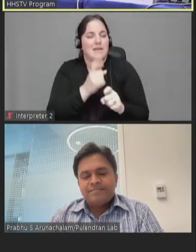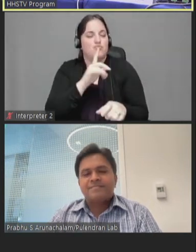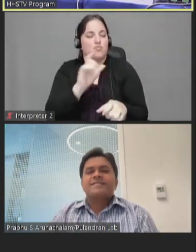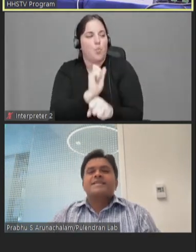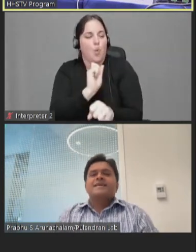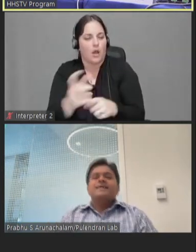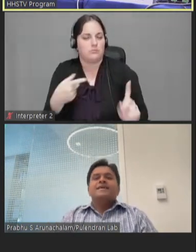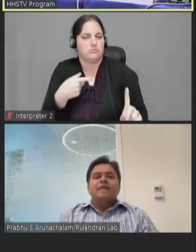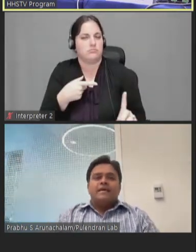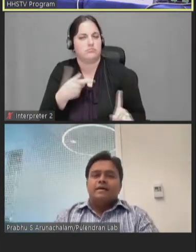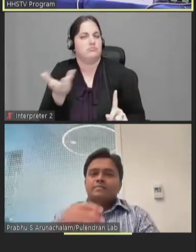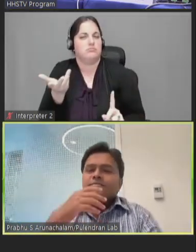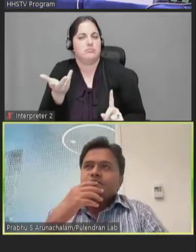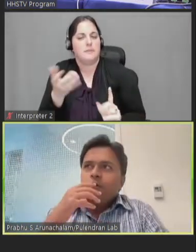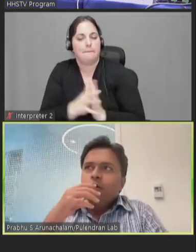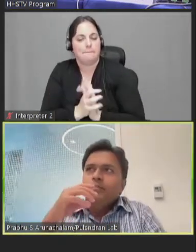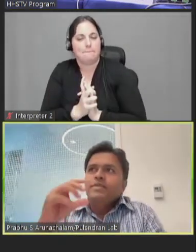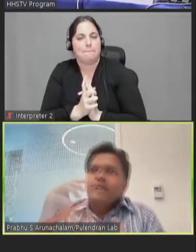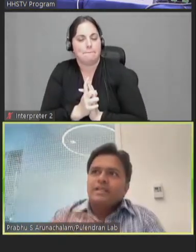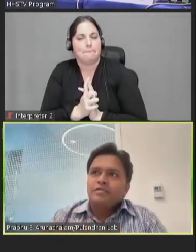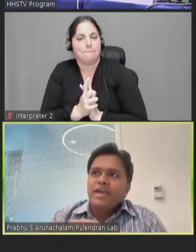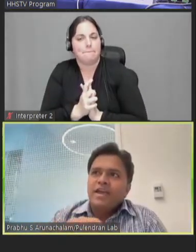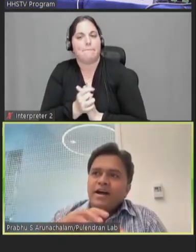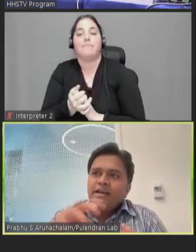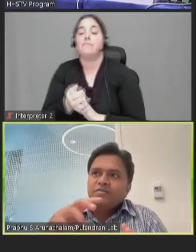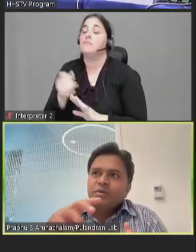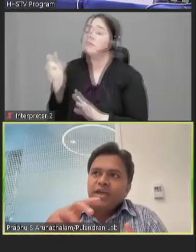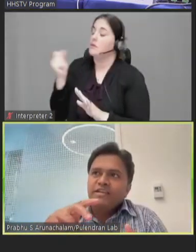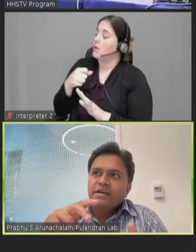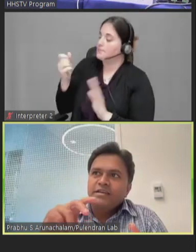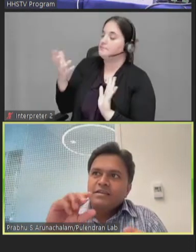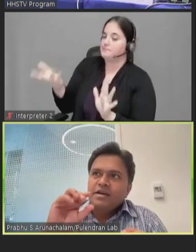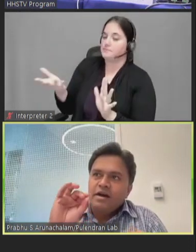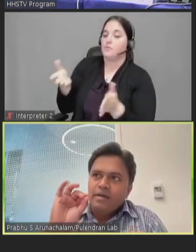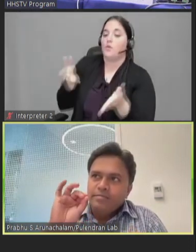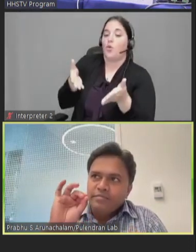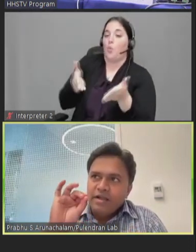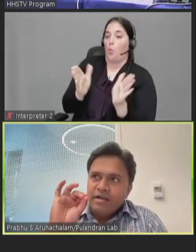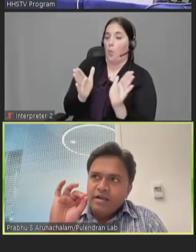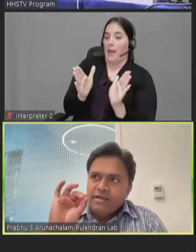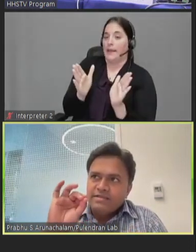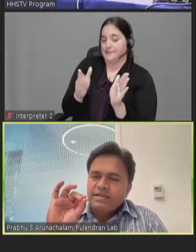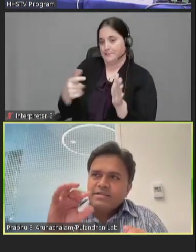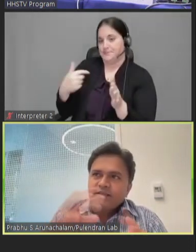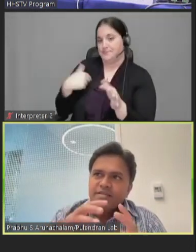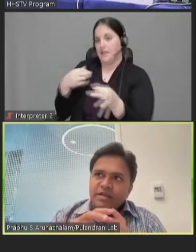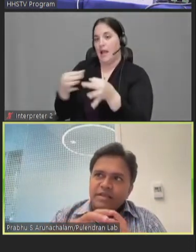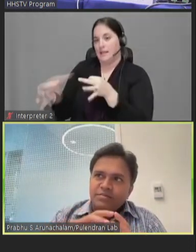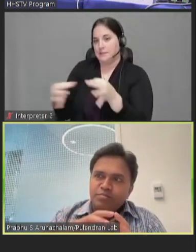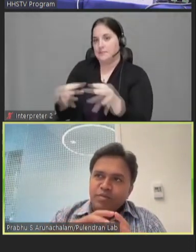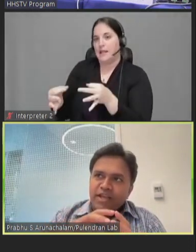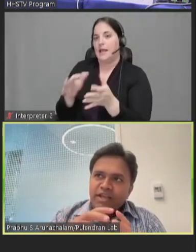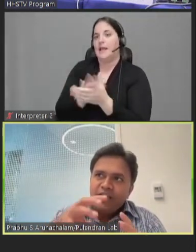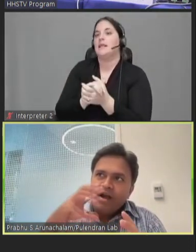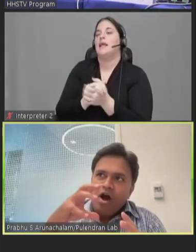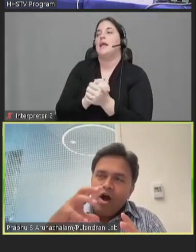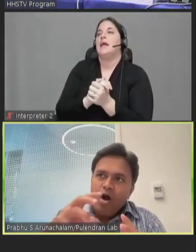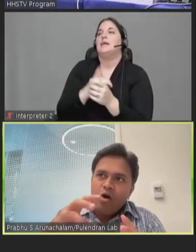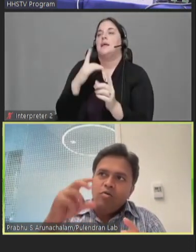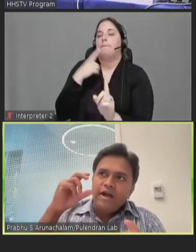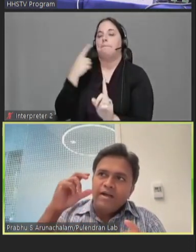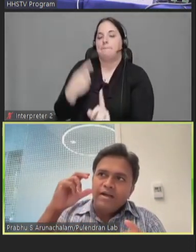Prabhu Arunachalam: So, the way I explained that is it's mainly how